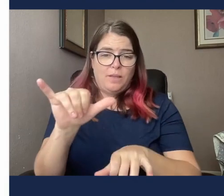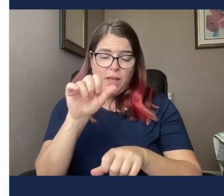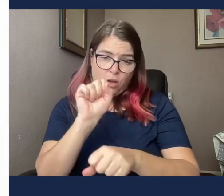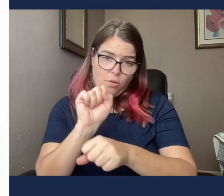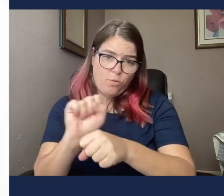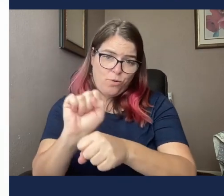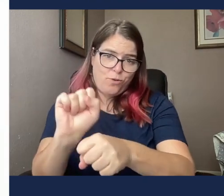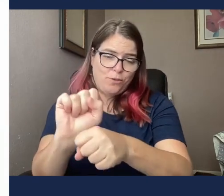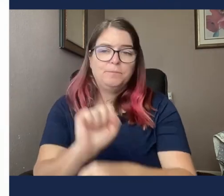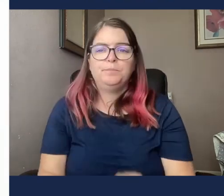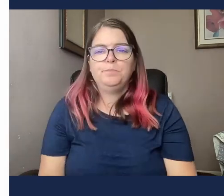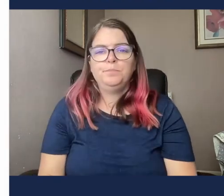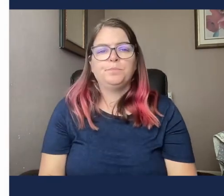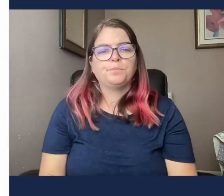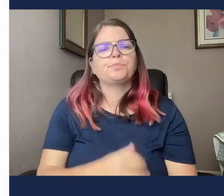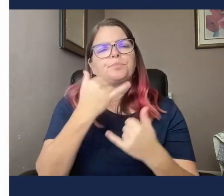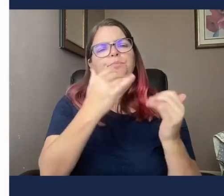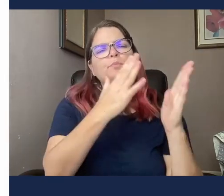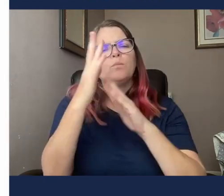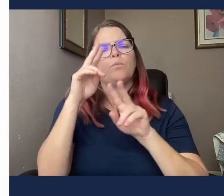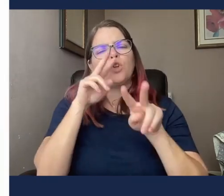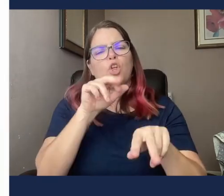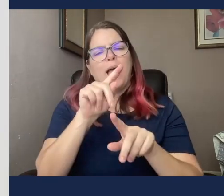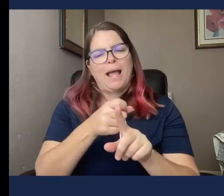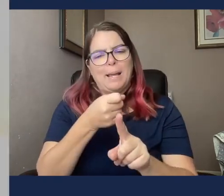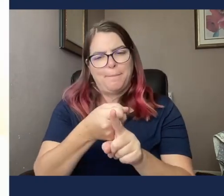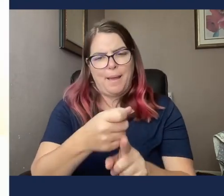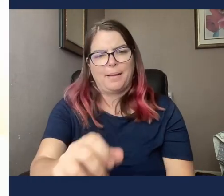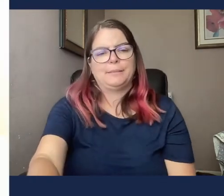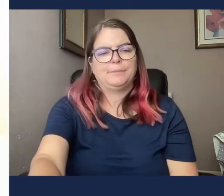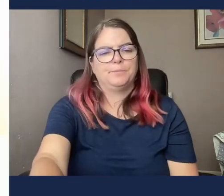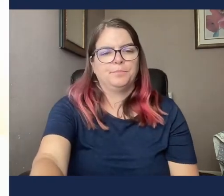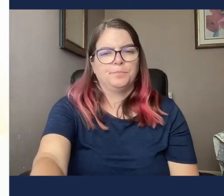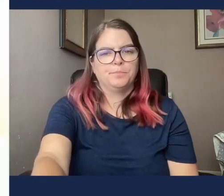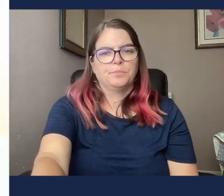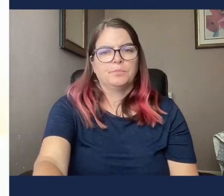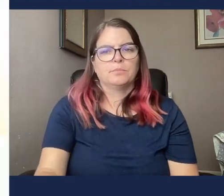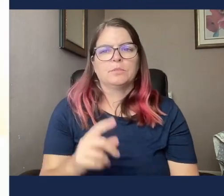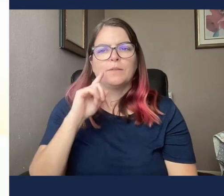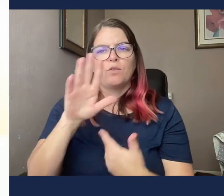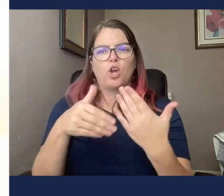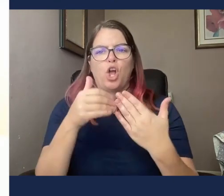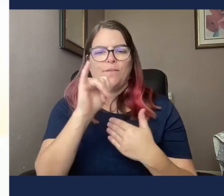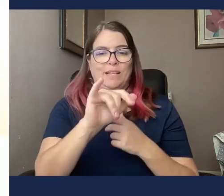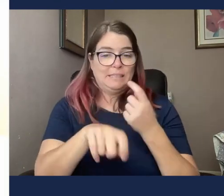of course. It also applies to Jews, it applies to African